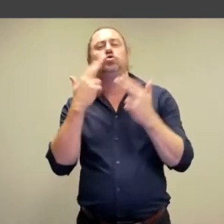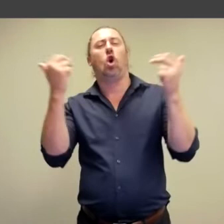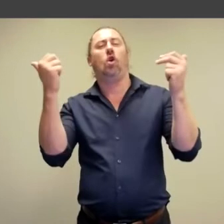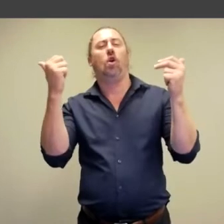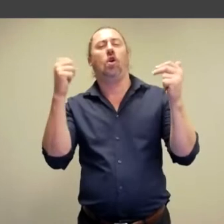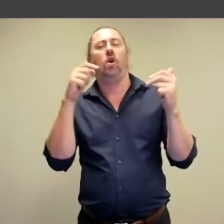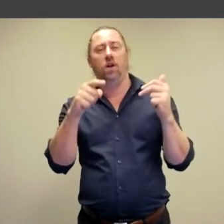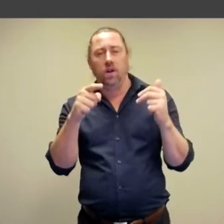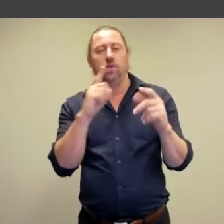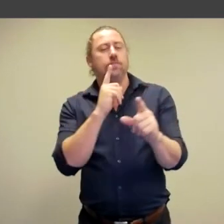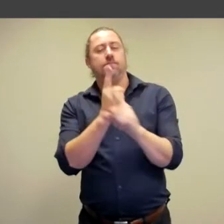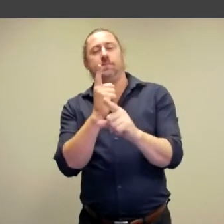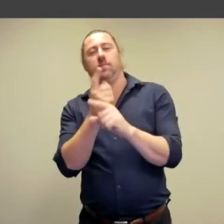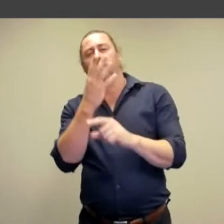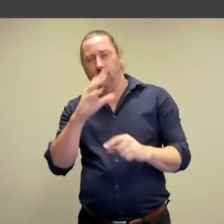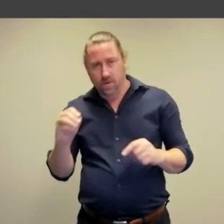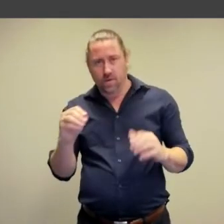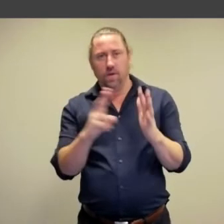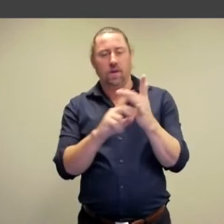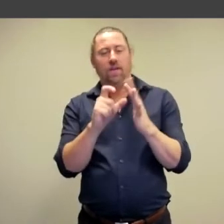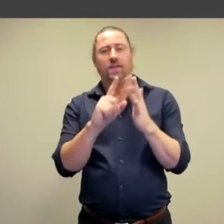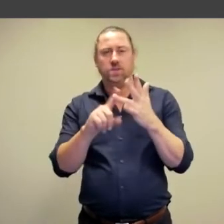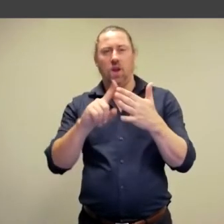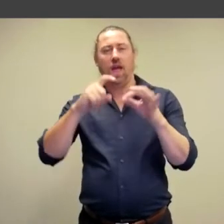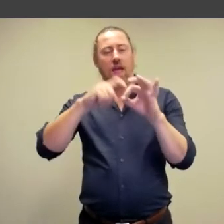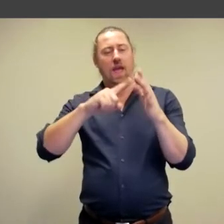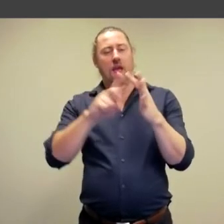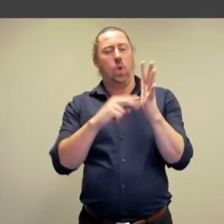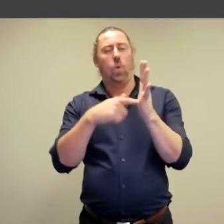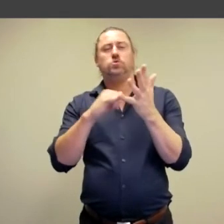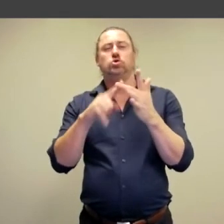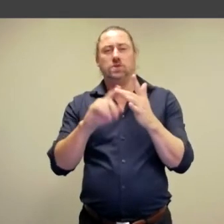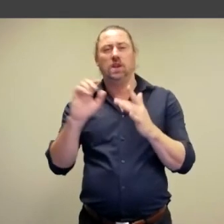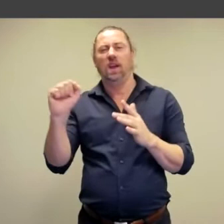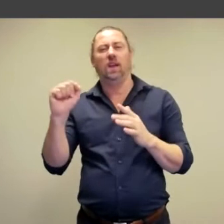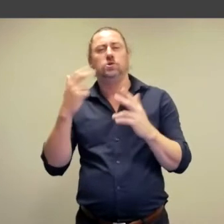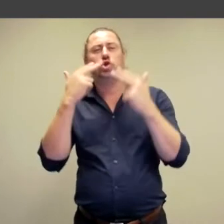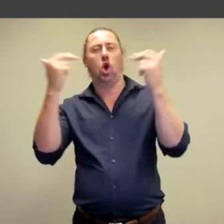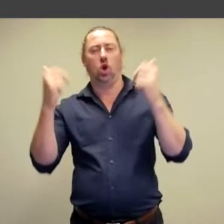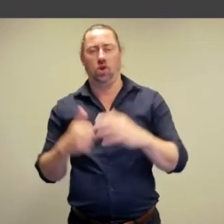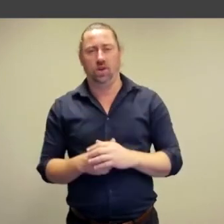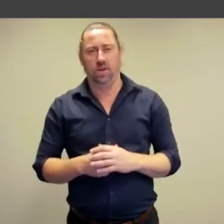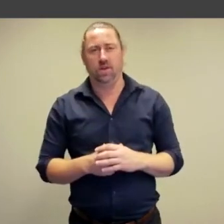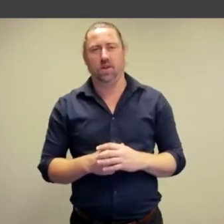opening words of Vito Acconci’s theme